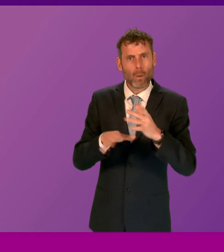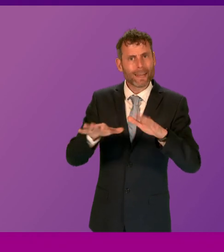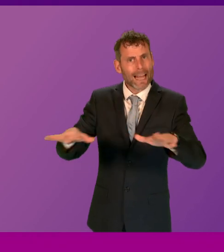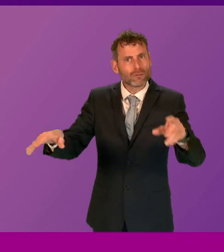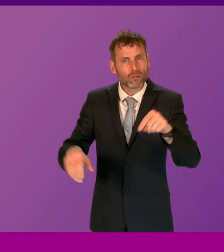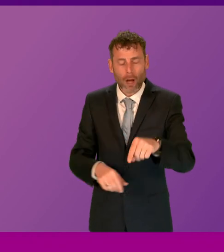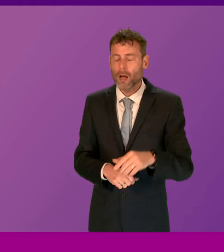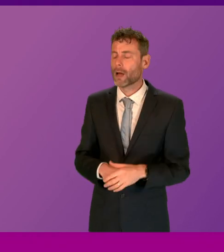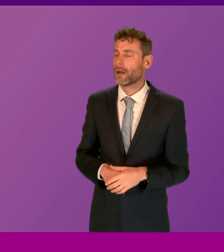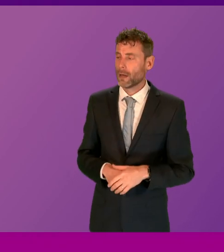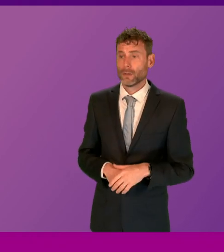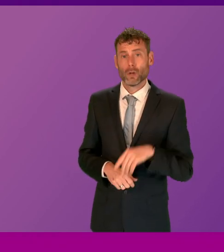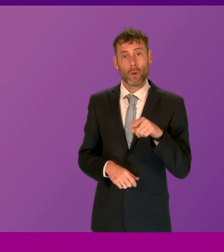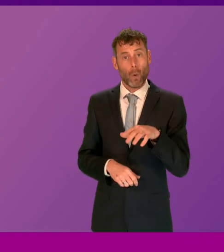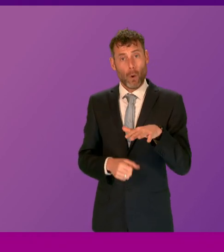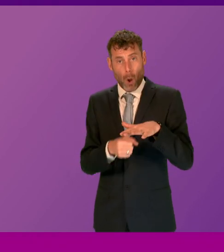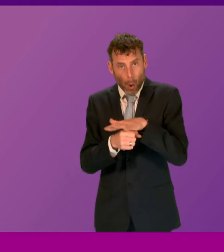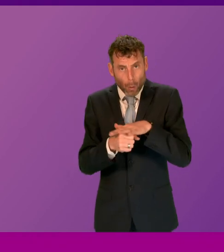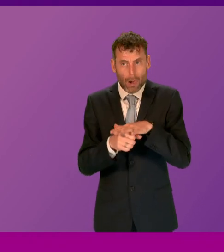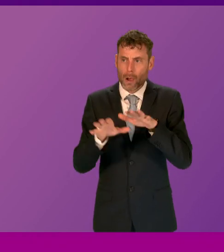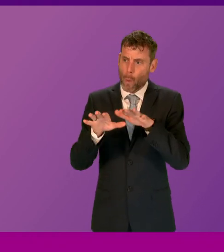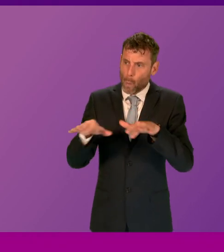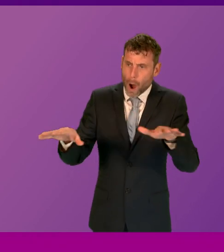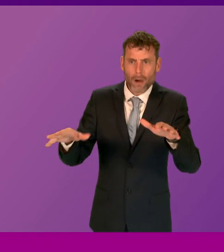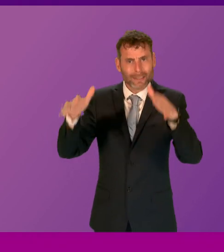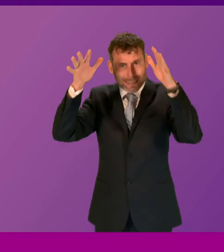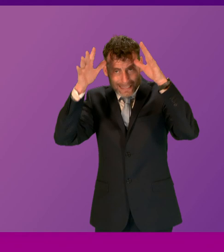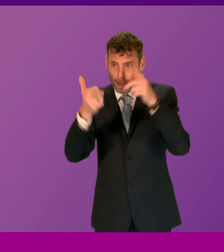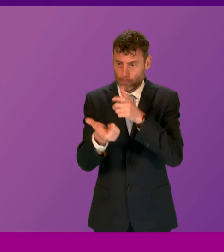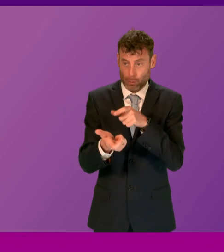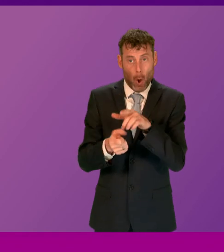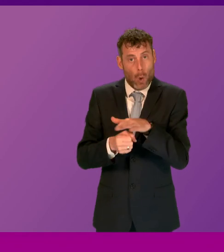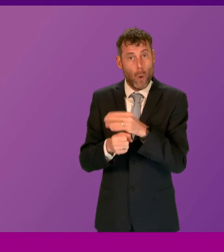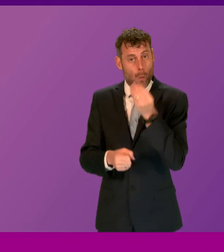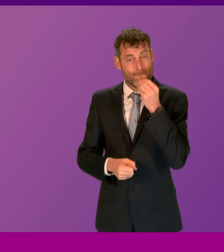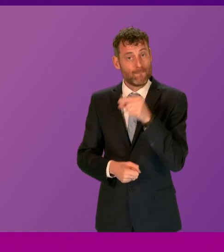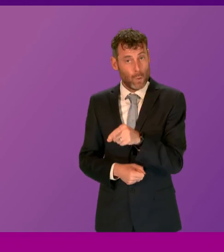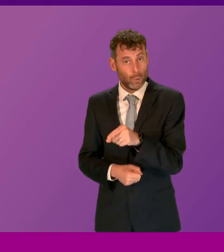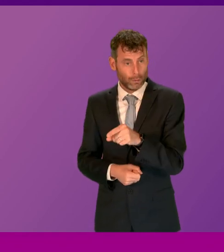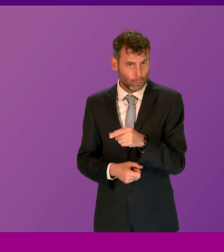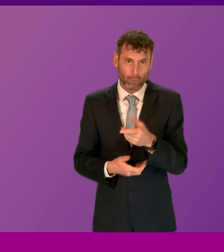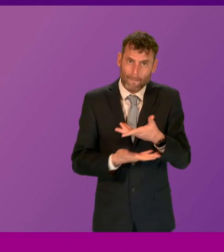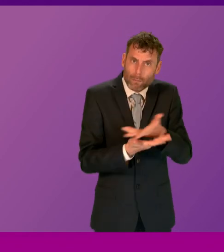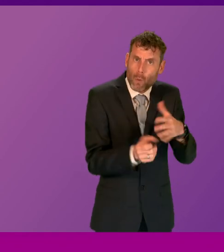Local wild venison is a fantastic sustainable food source to be harvested, processed and consumed, which we must champion.